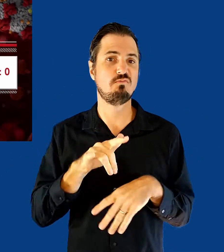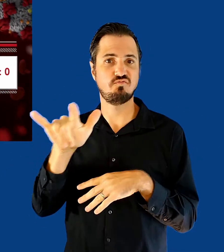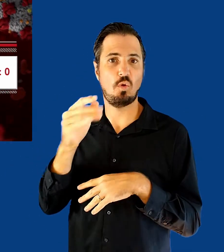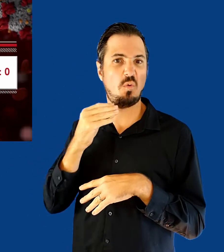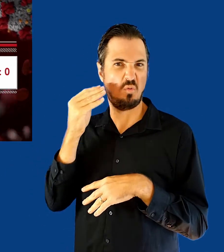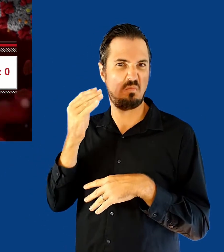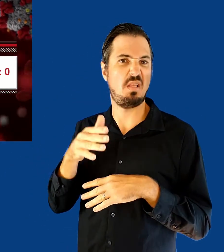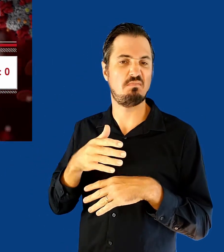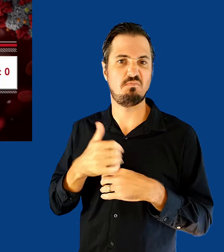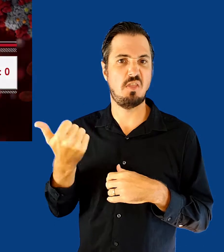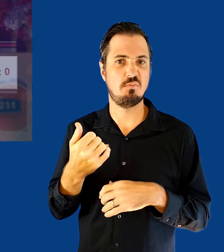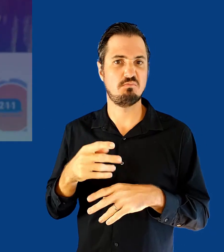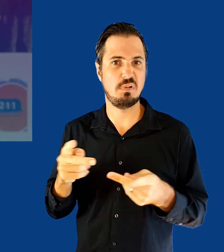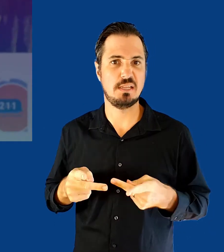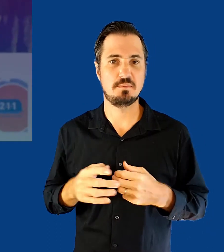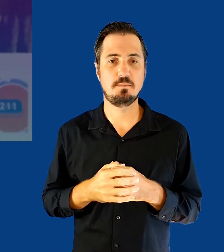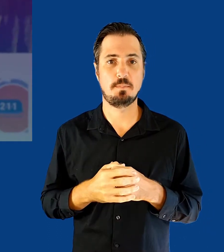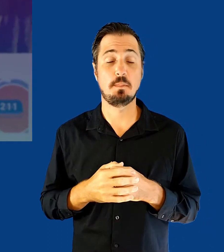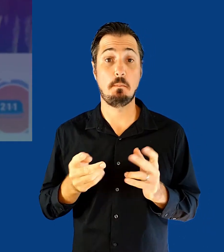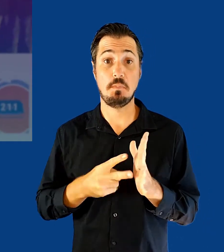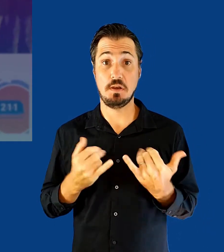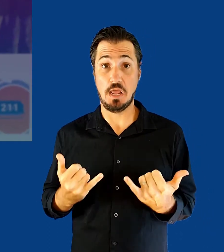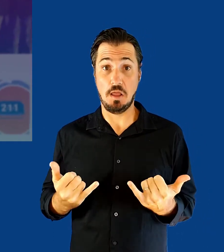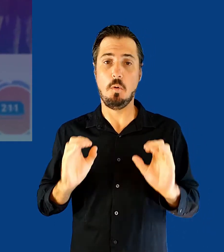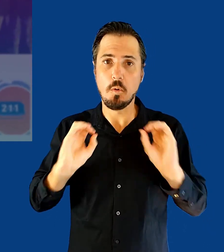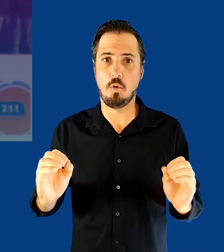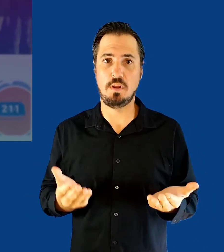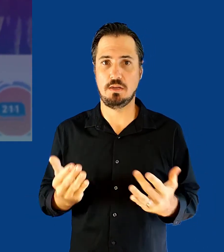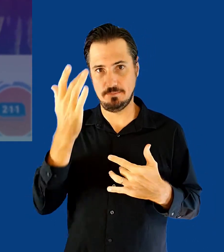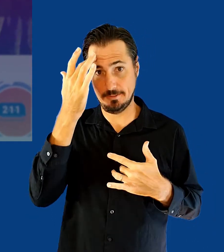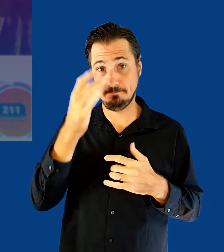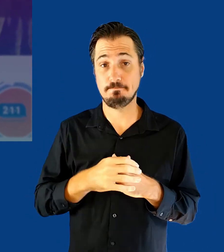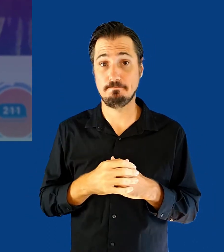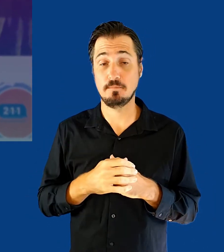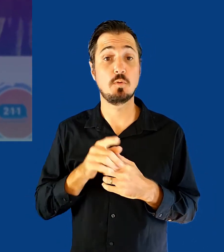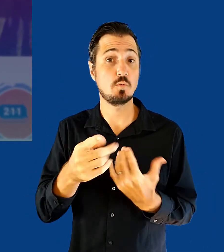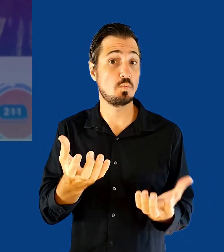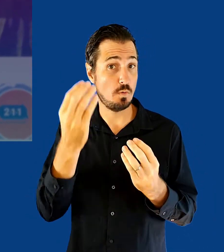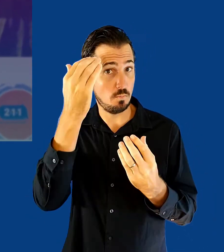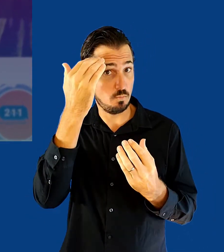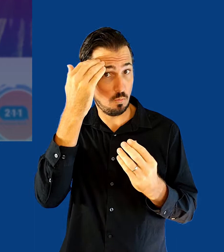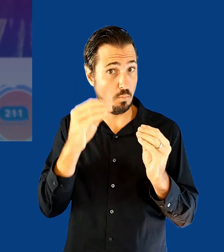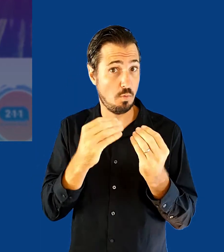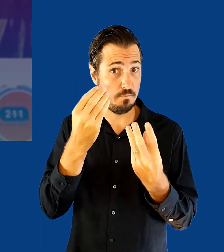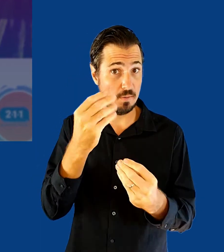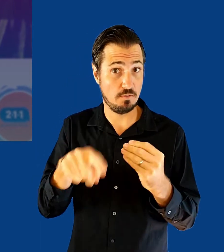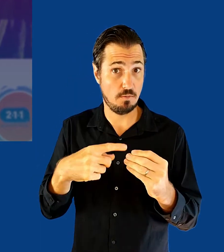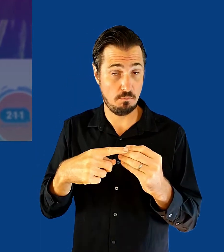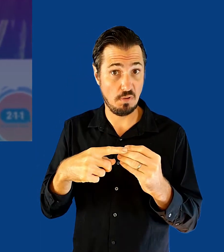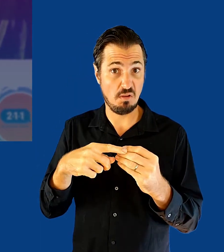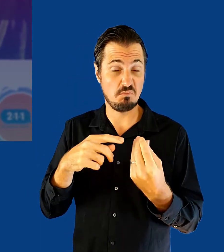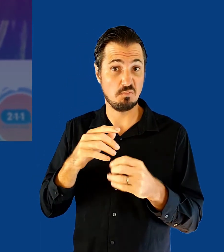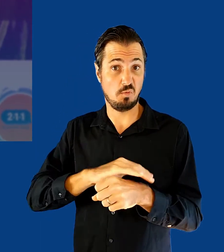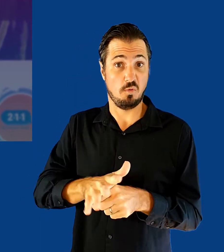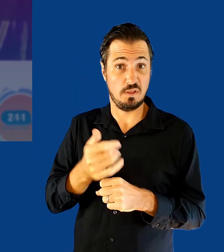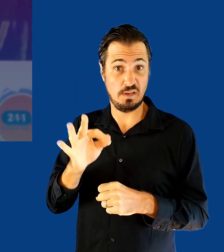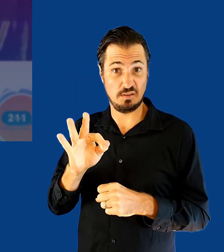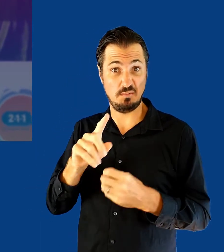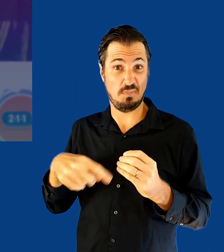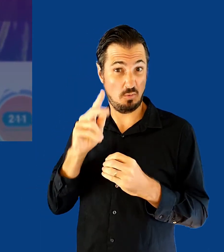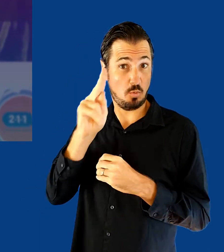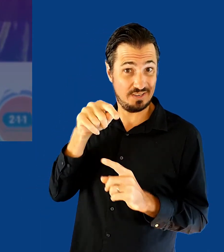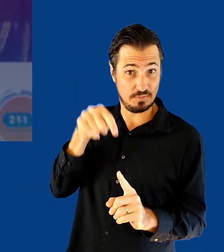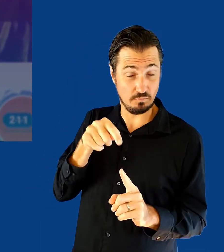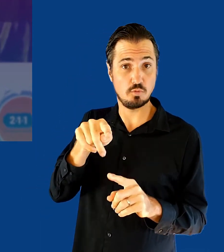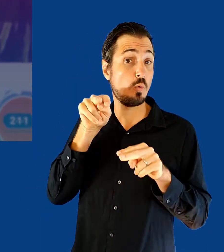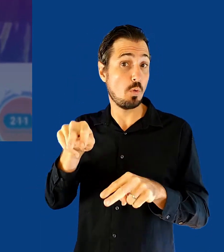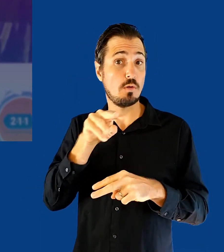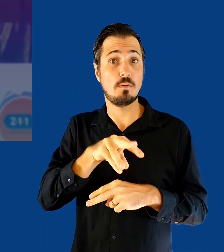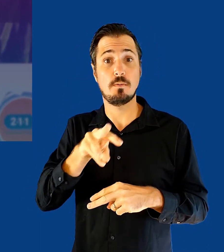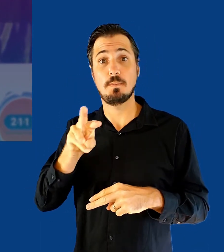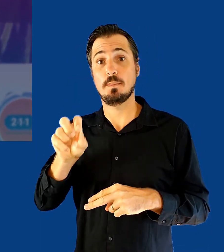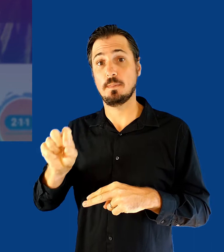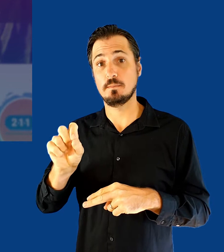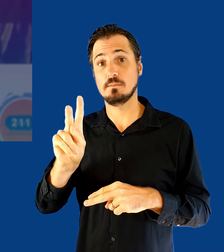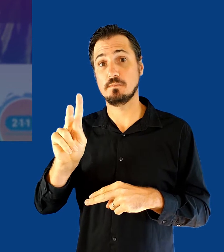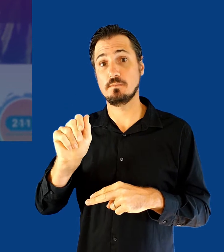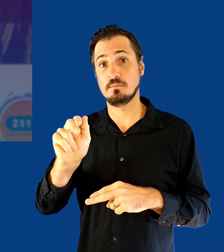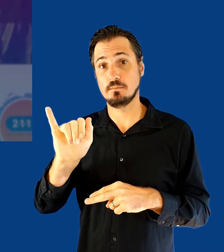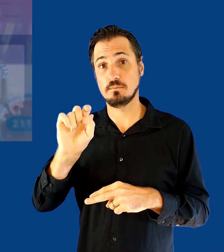Kaua'i's tally of cases and other information on COVID-19 can be found the Kaua'i Emergency Management Agency or KEMA website at www.kauai.gov/covid-19